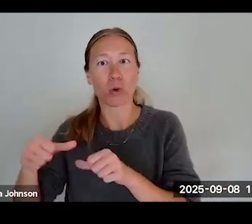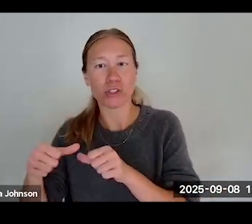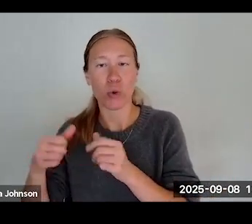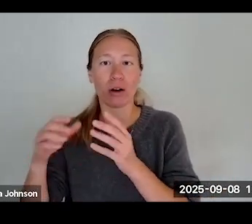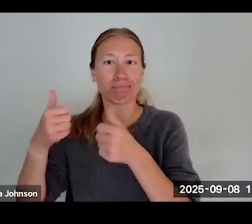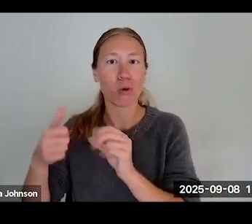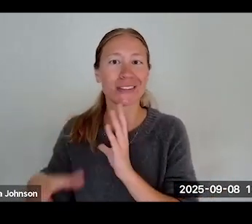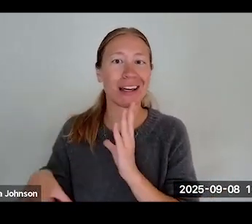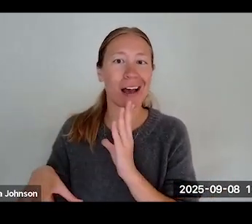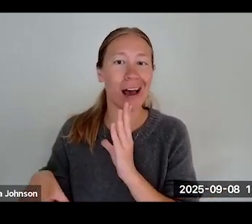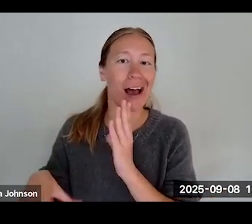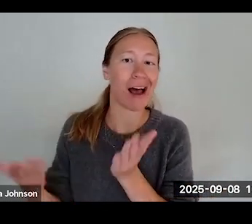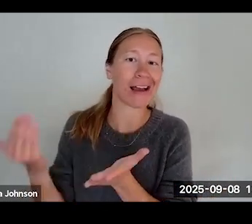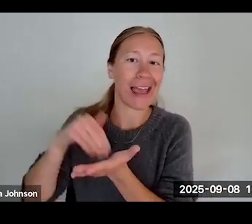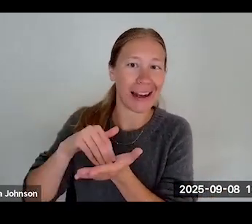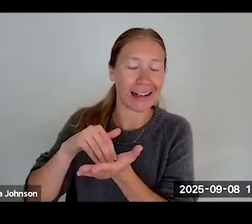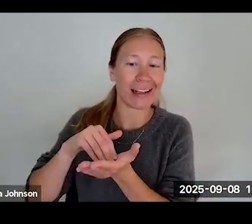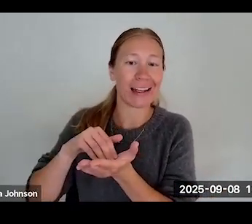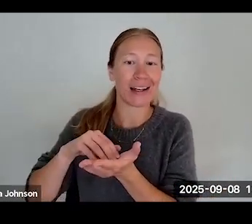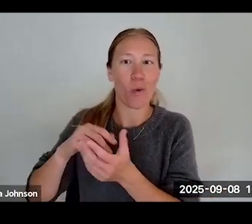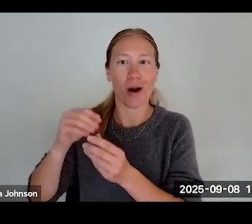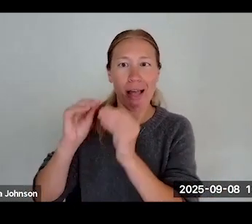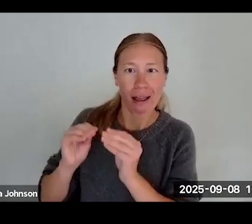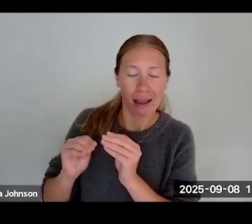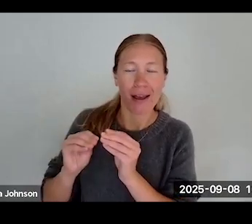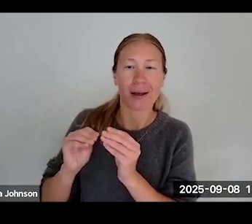we would need to then make it accessible in order to do that.